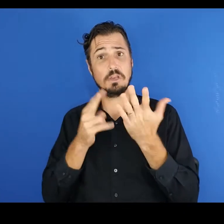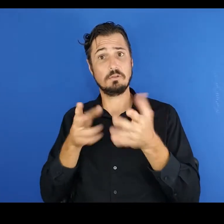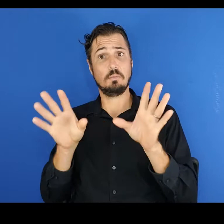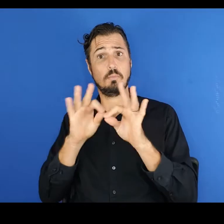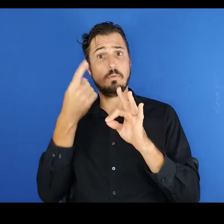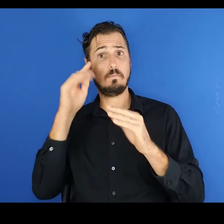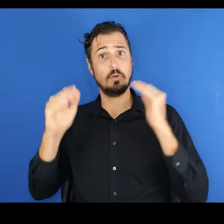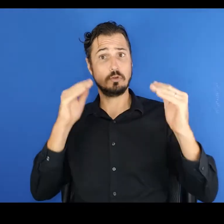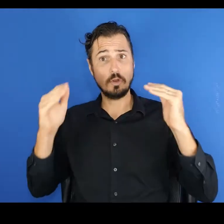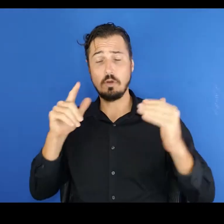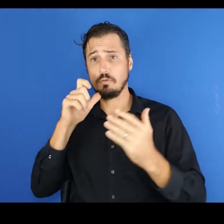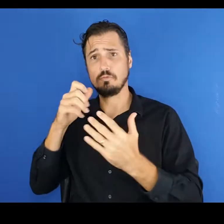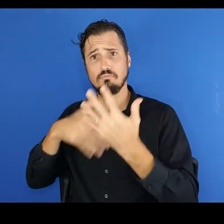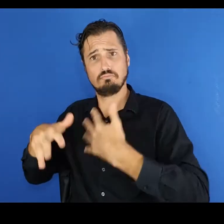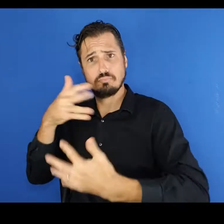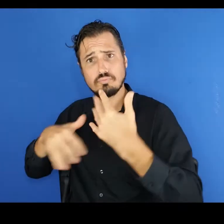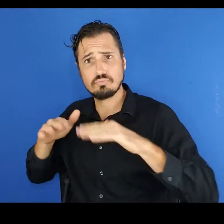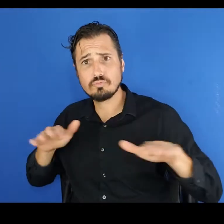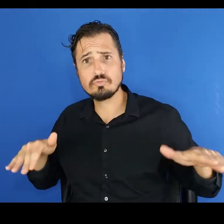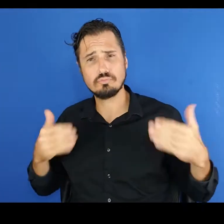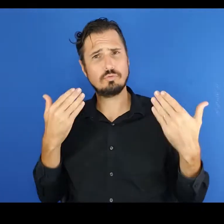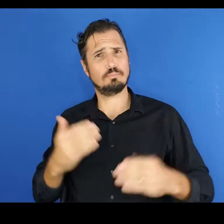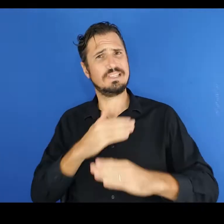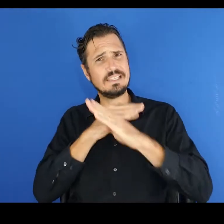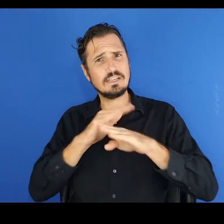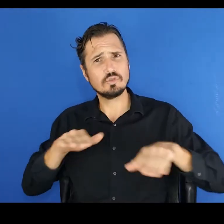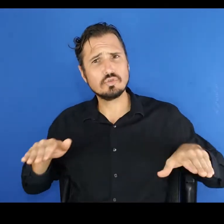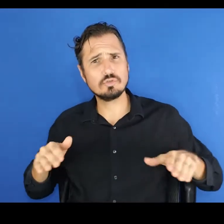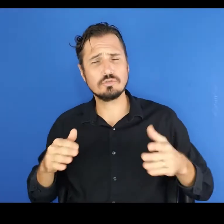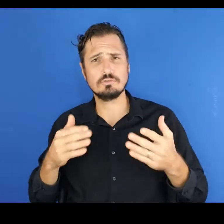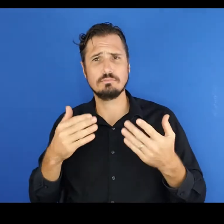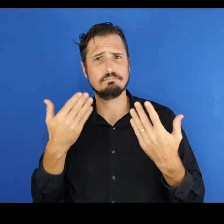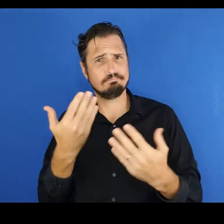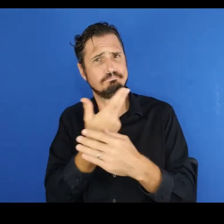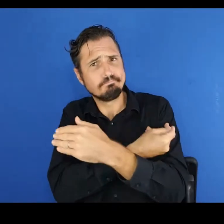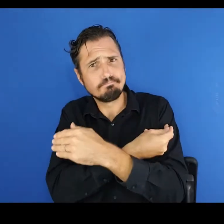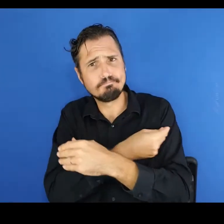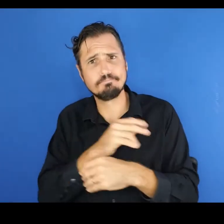it even more important for adults who are around children to help protect them by getting vaccinated.